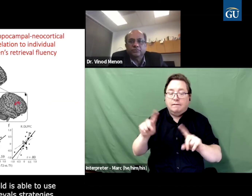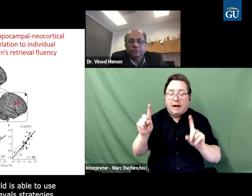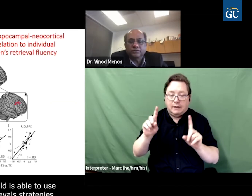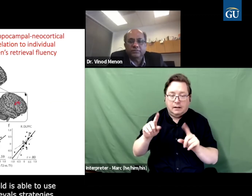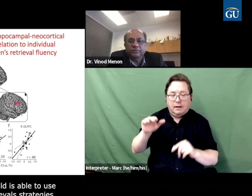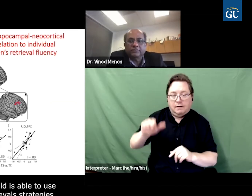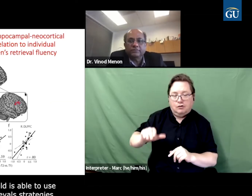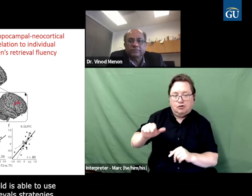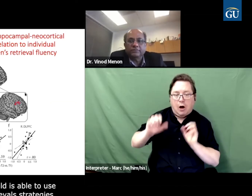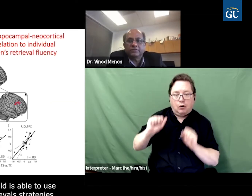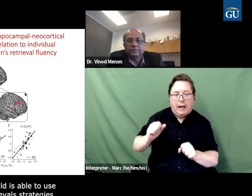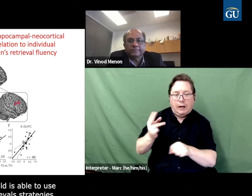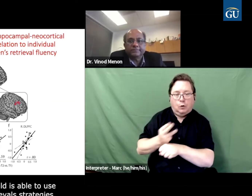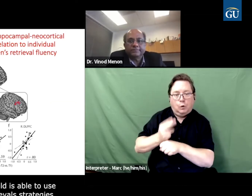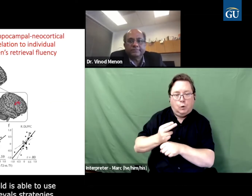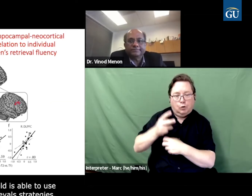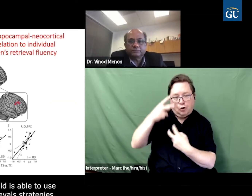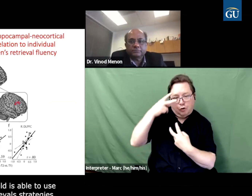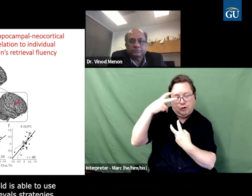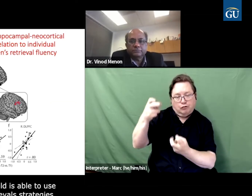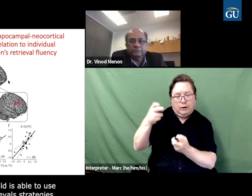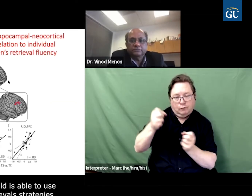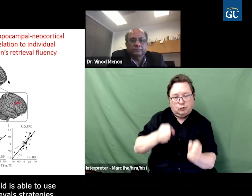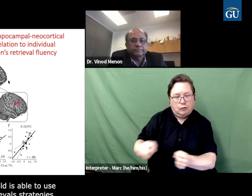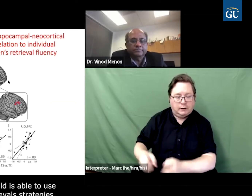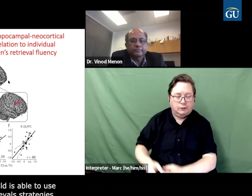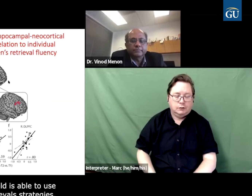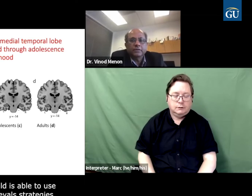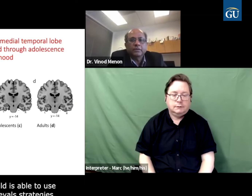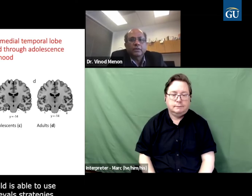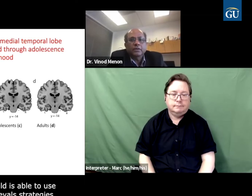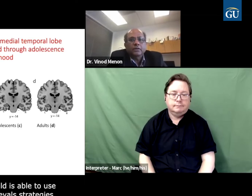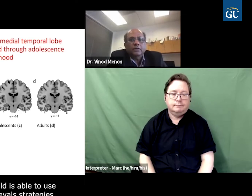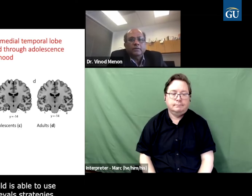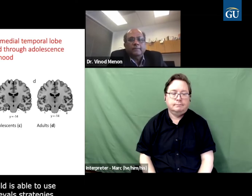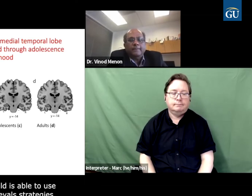child is able to use retrieval strategies